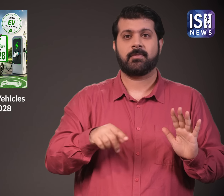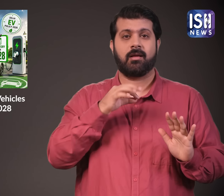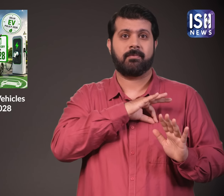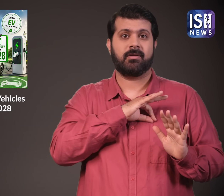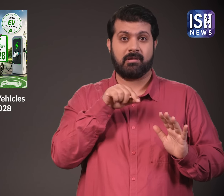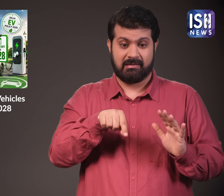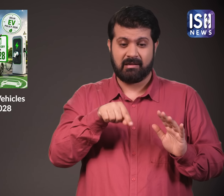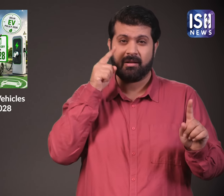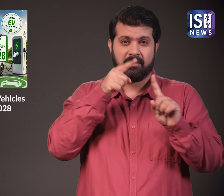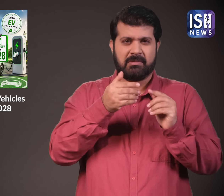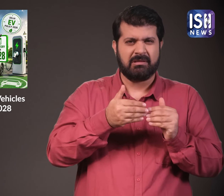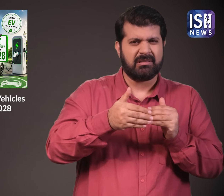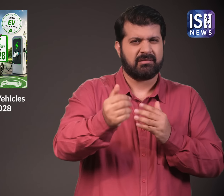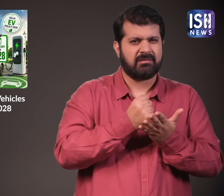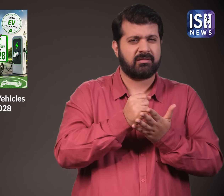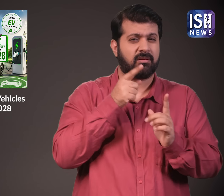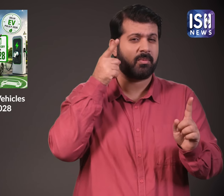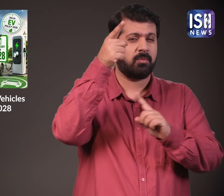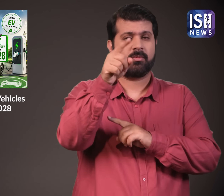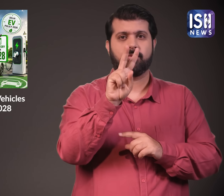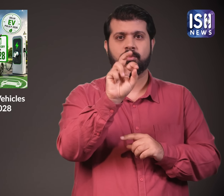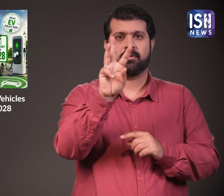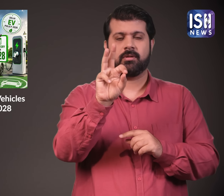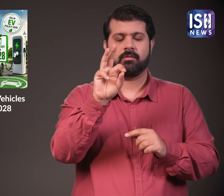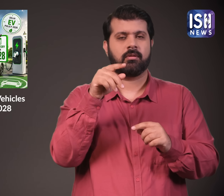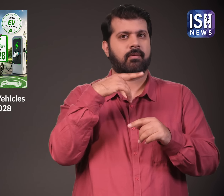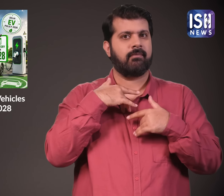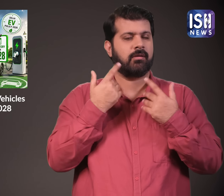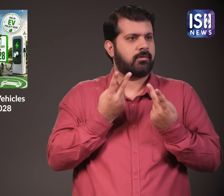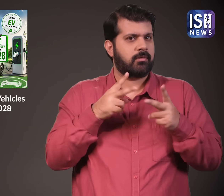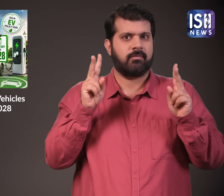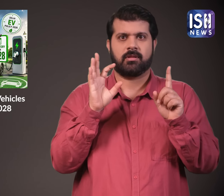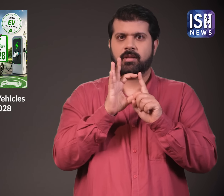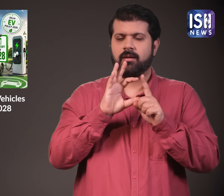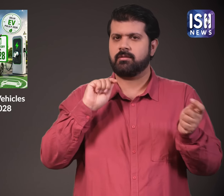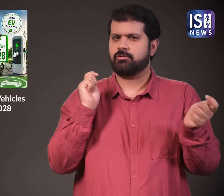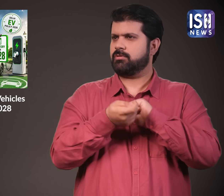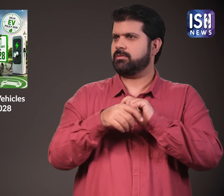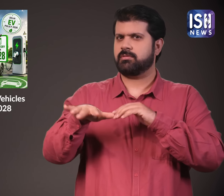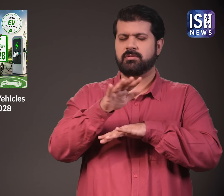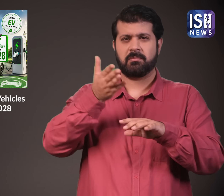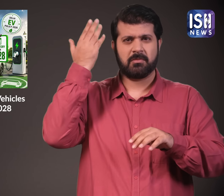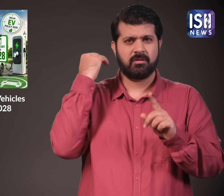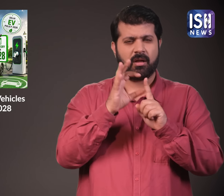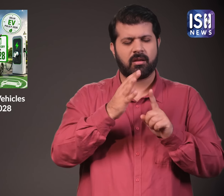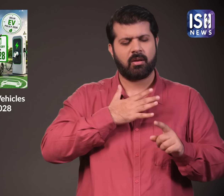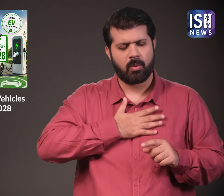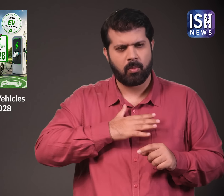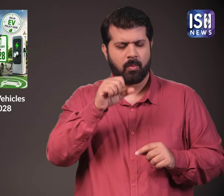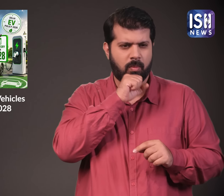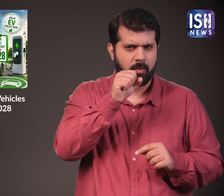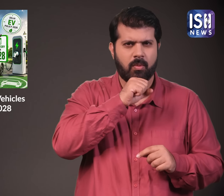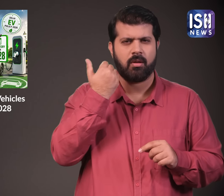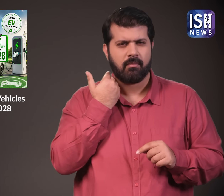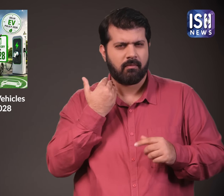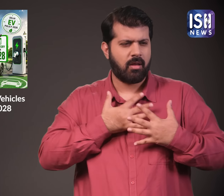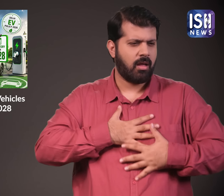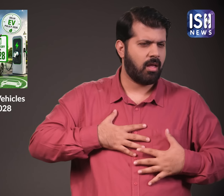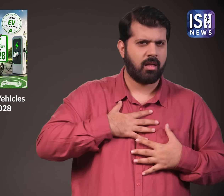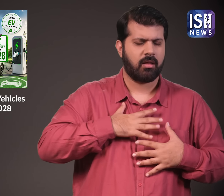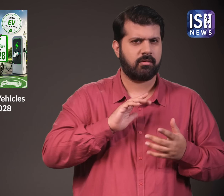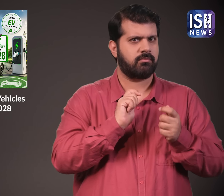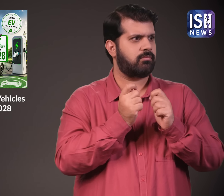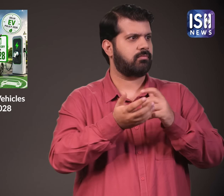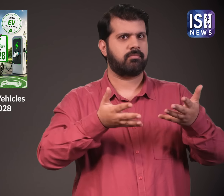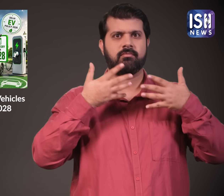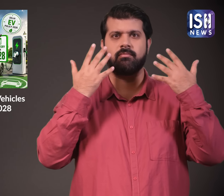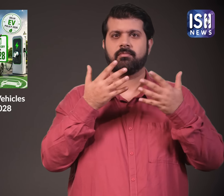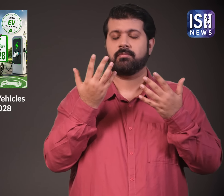By 2030, this policy aims to improve Delhi’s air quality, making it easier to breathe and reducing pollution-related health problems.